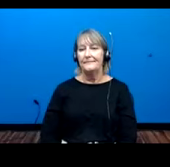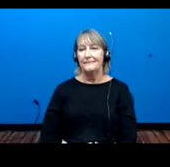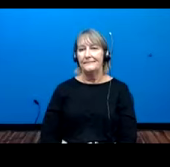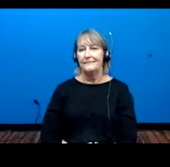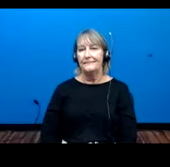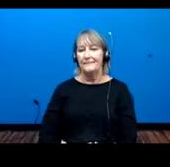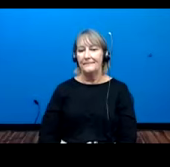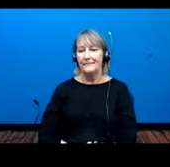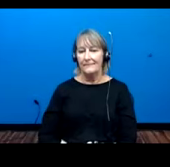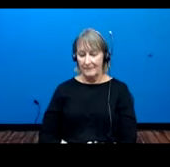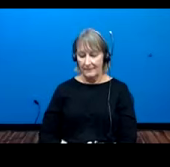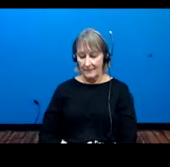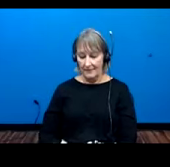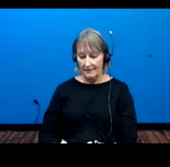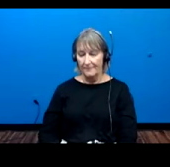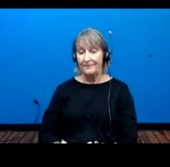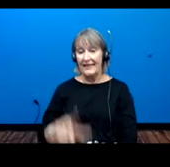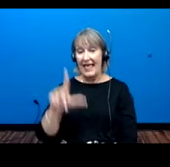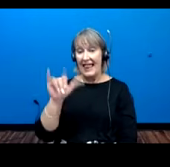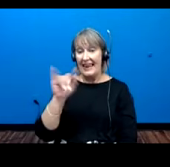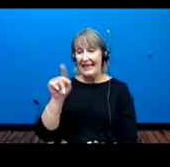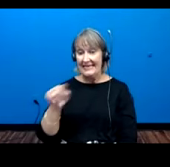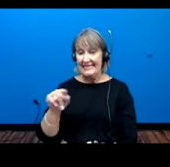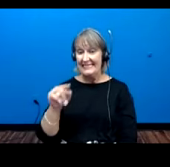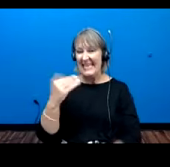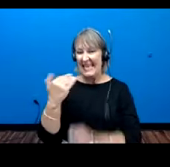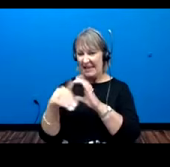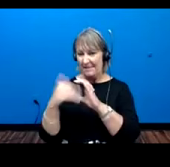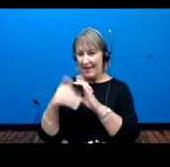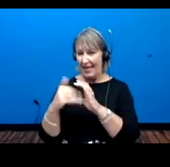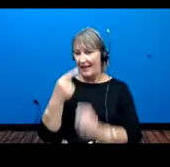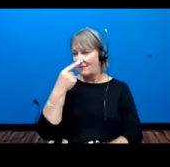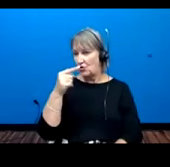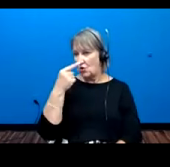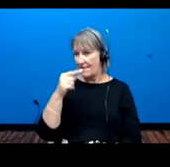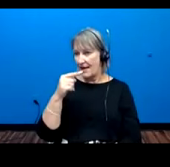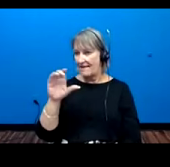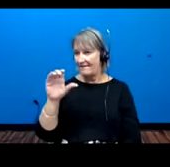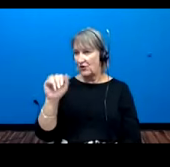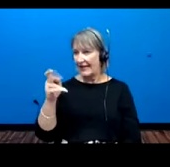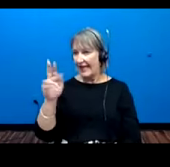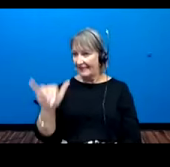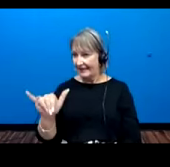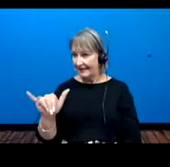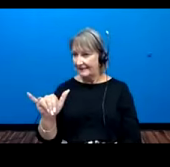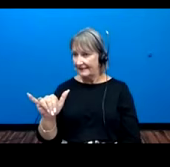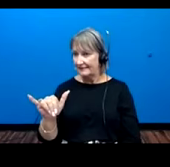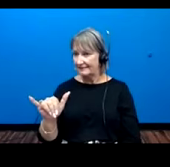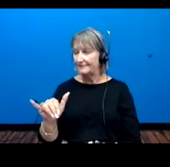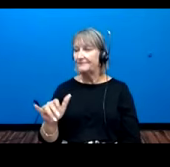Carolyn: And Liz's email address, do you mind just reading that for Kathy and our participants? Liz: Absolutely.